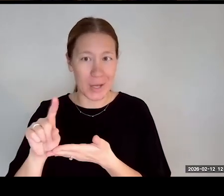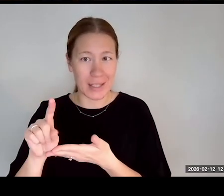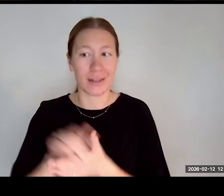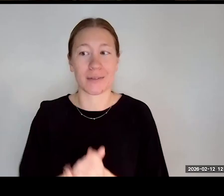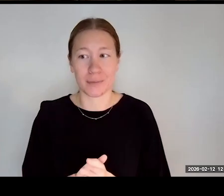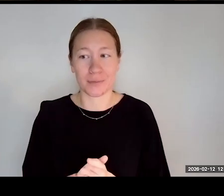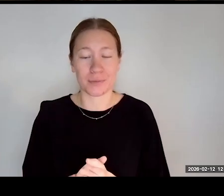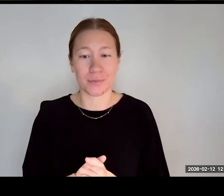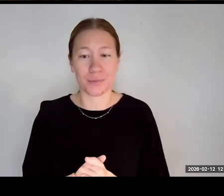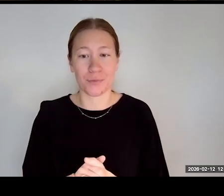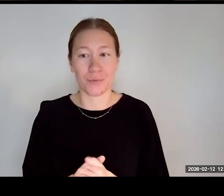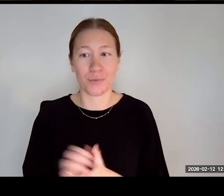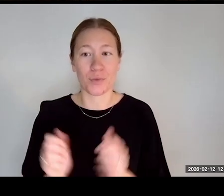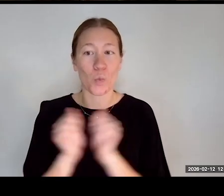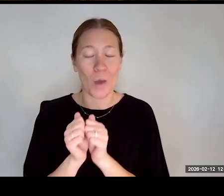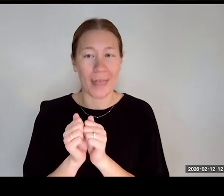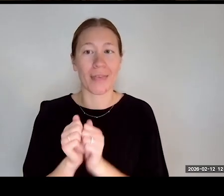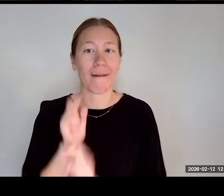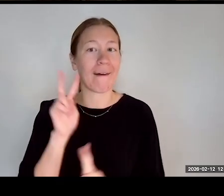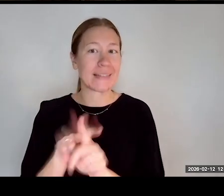with assigned times indicated.